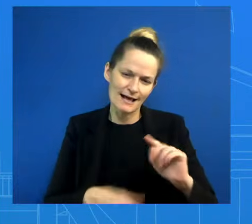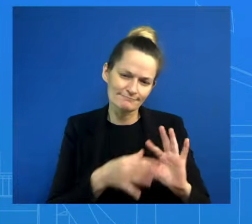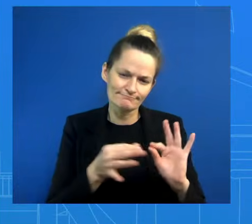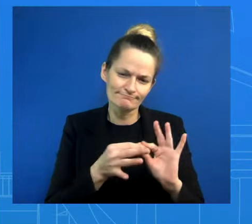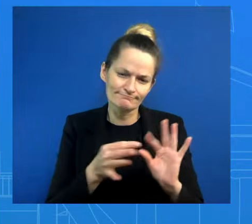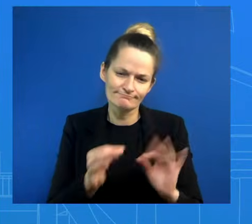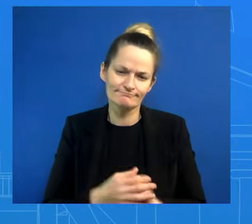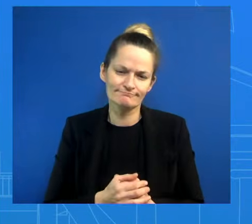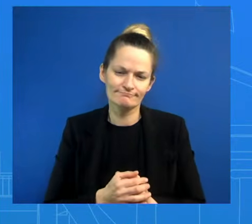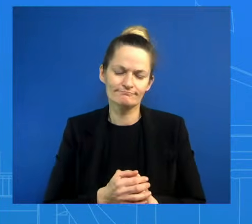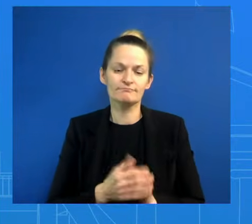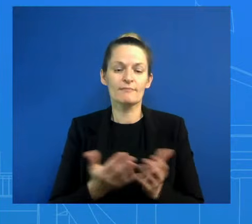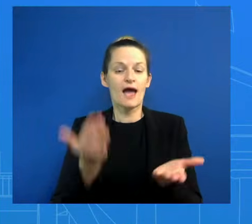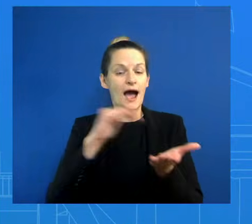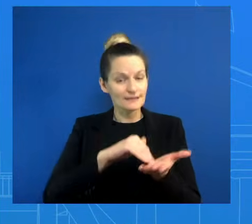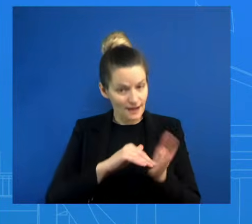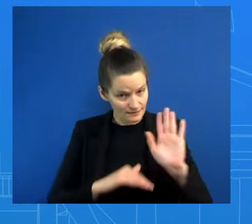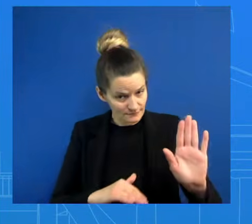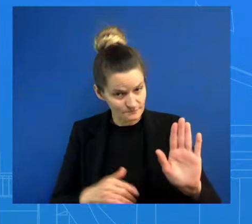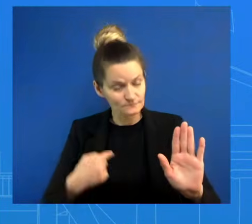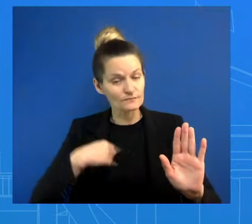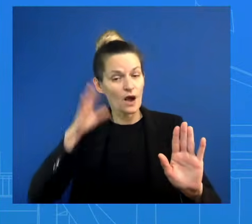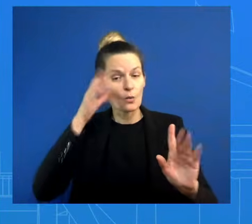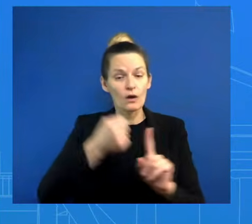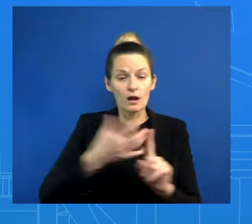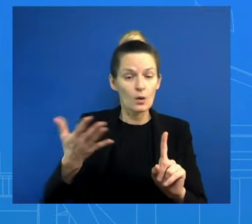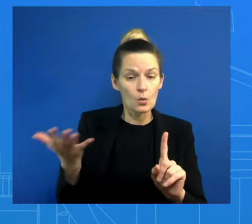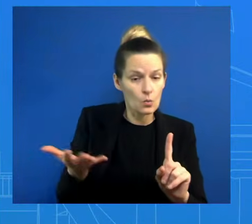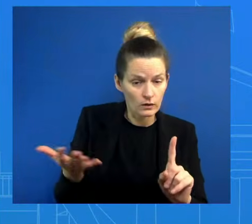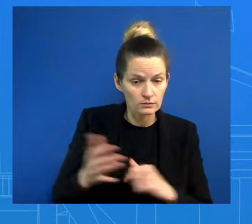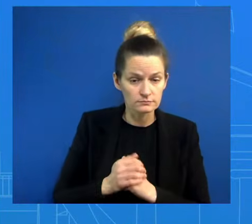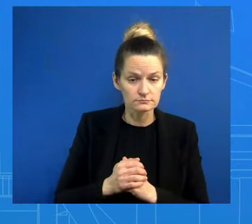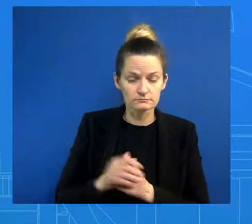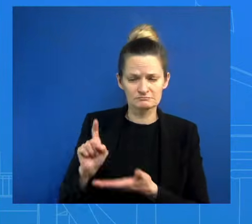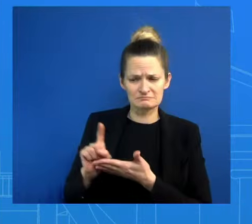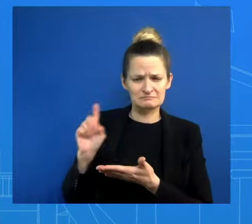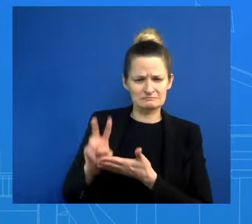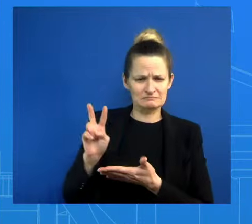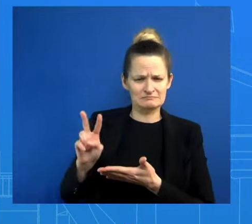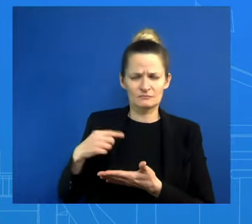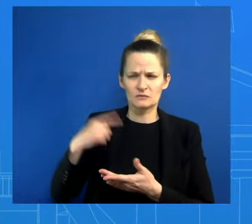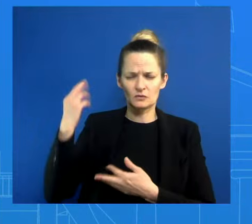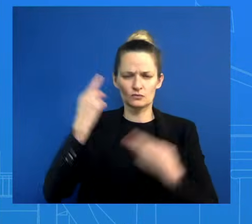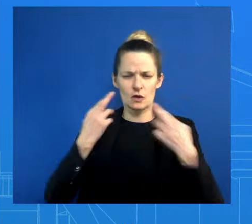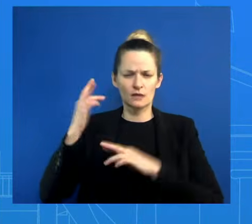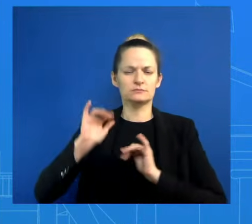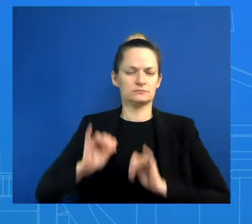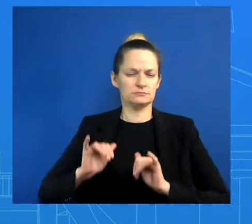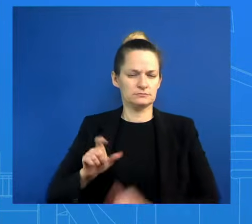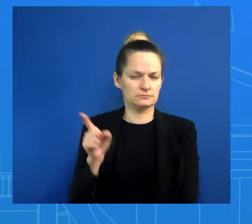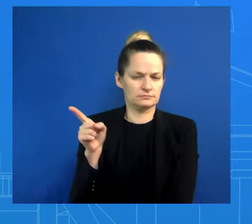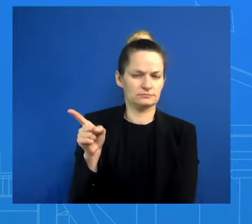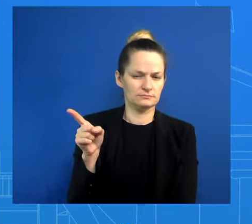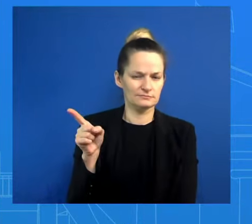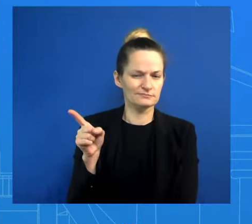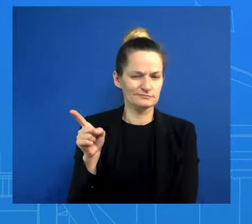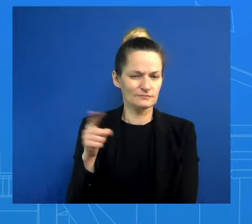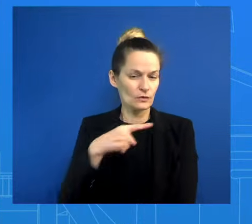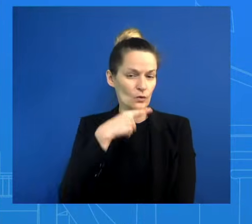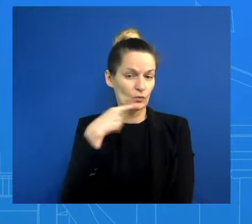that Russia was willing to do a negotiation to release Brittney Griner, and that was grit-